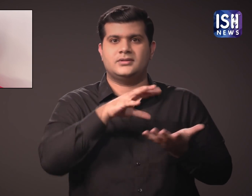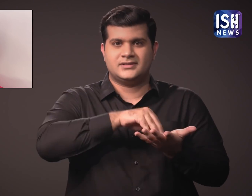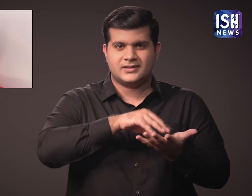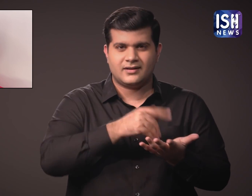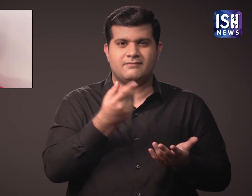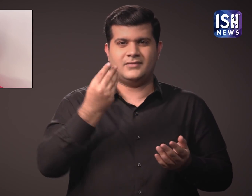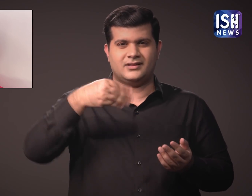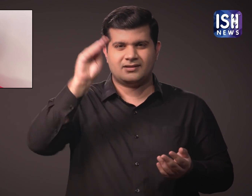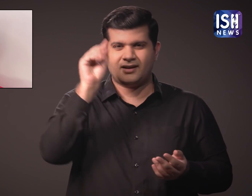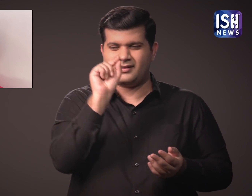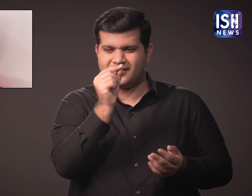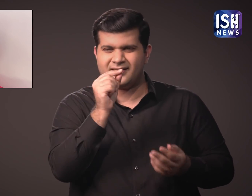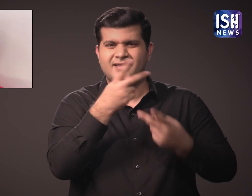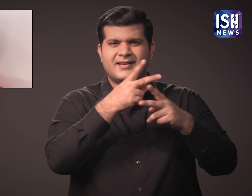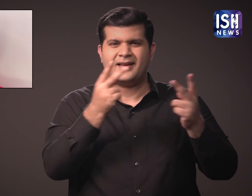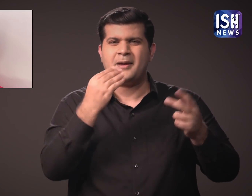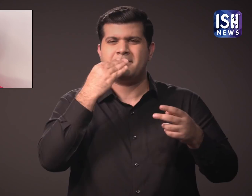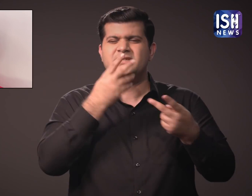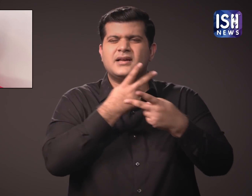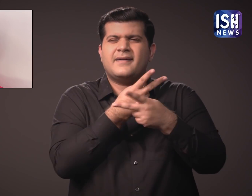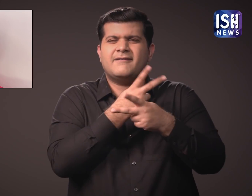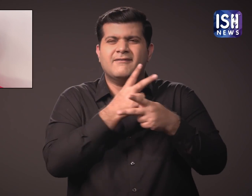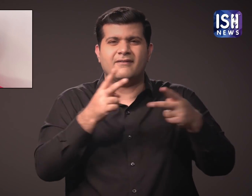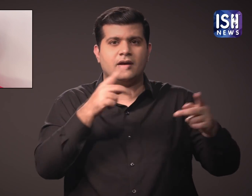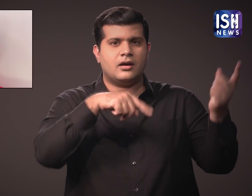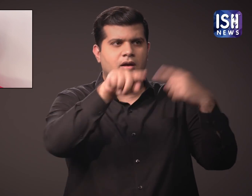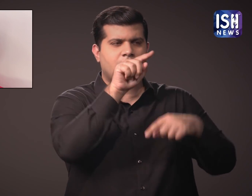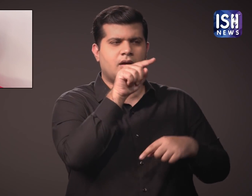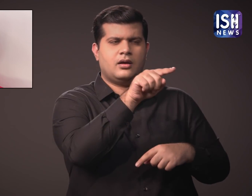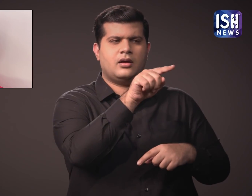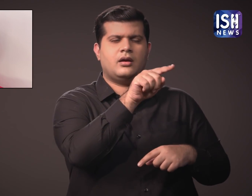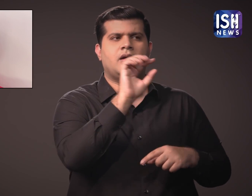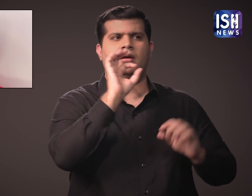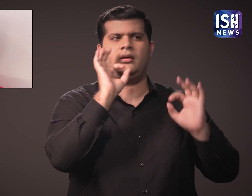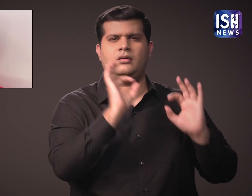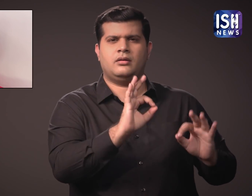rice, lentils, biscuits, etc.